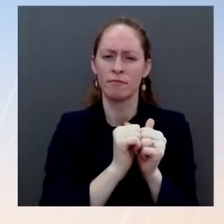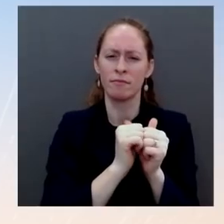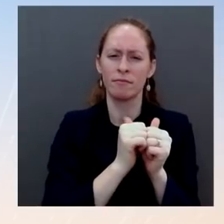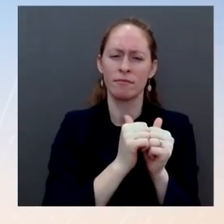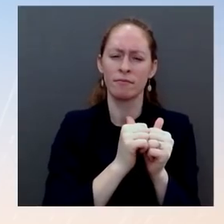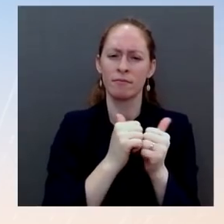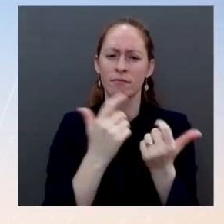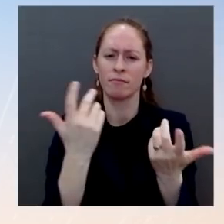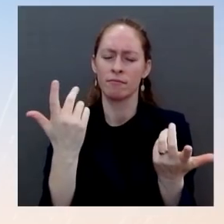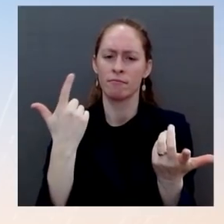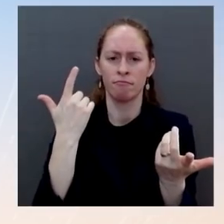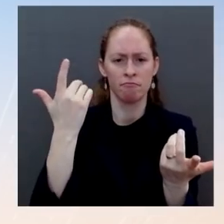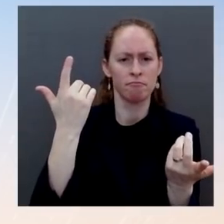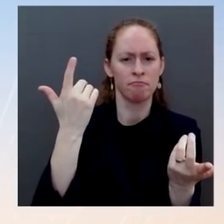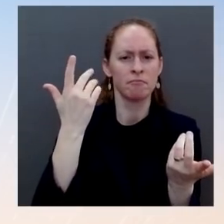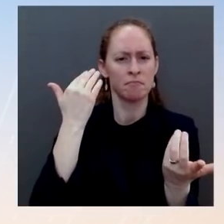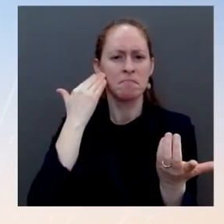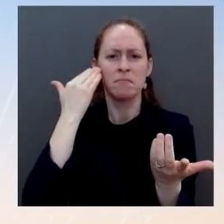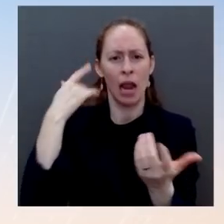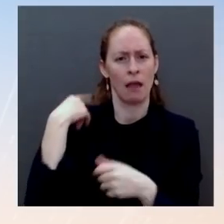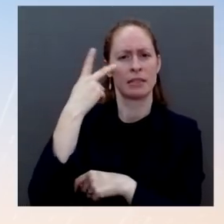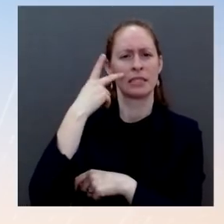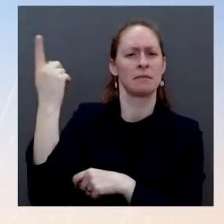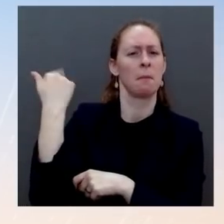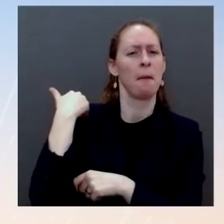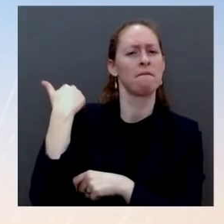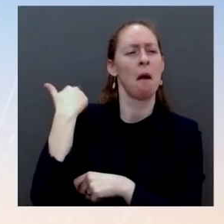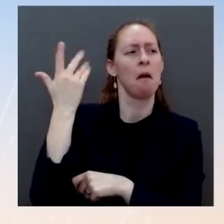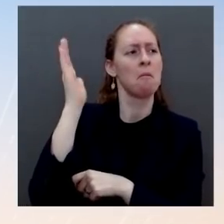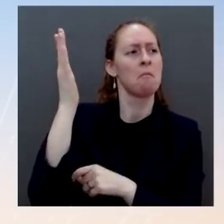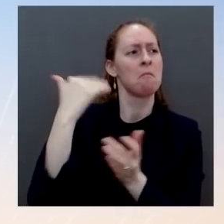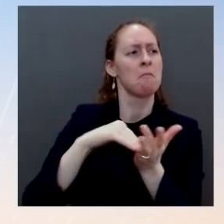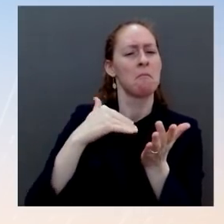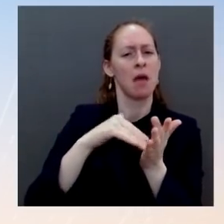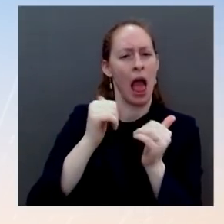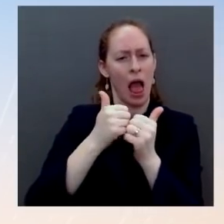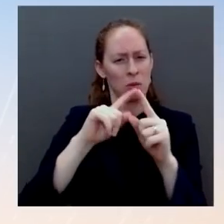of voting rights legislation before now. We -- he is going to be delivering this speech